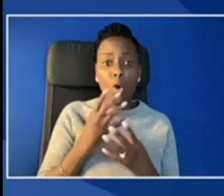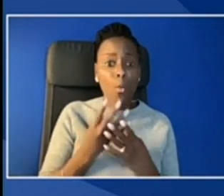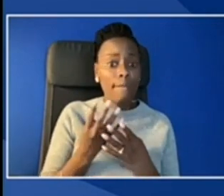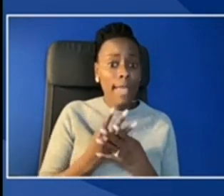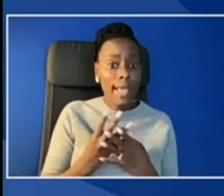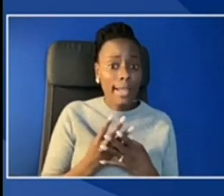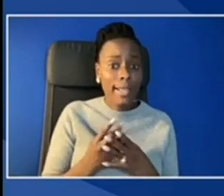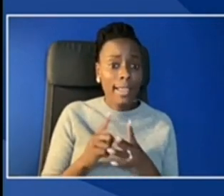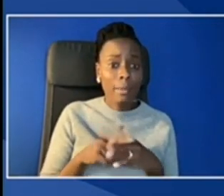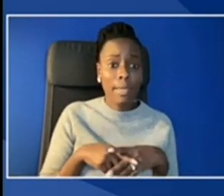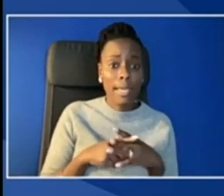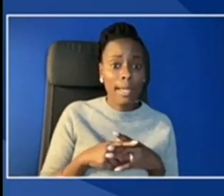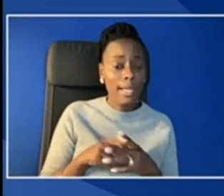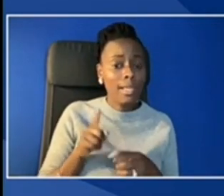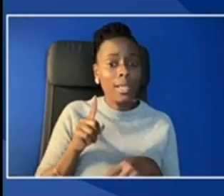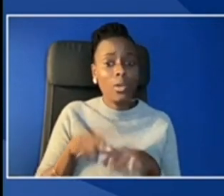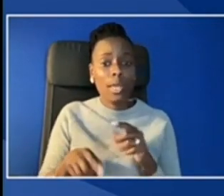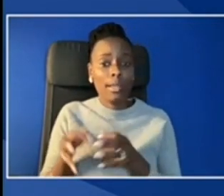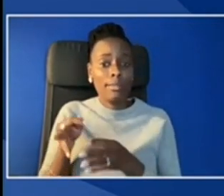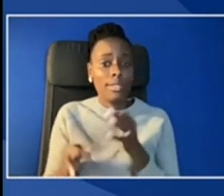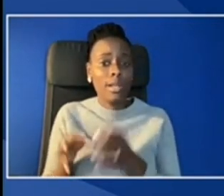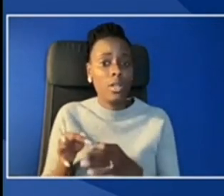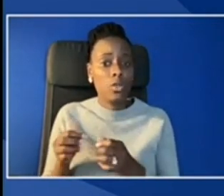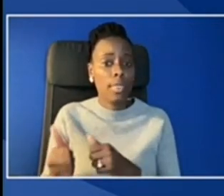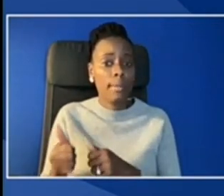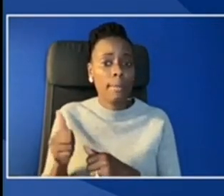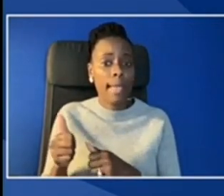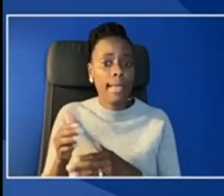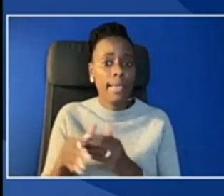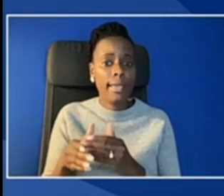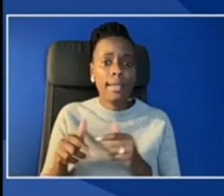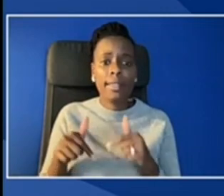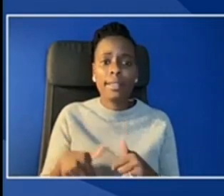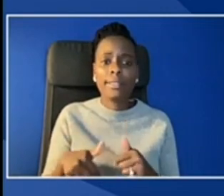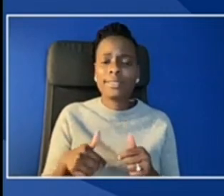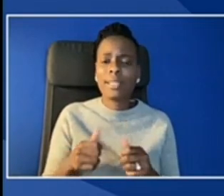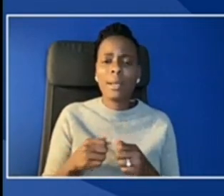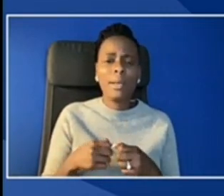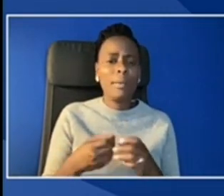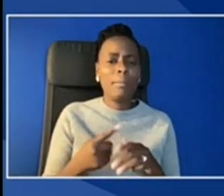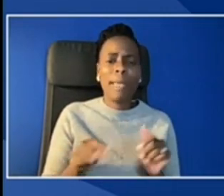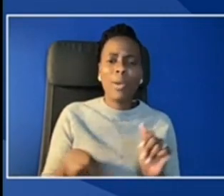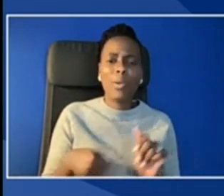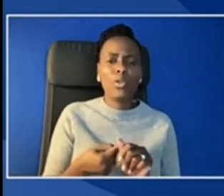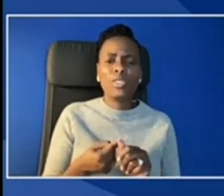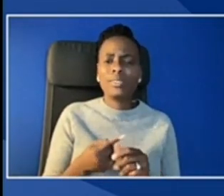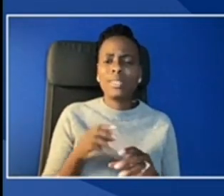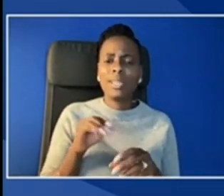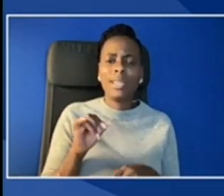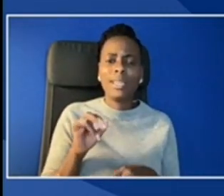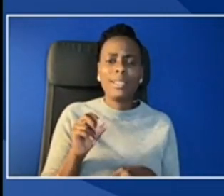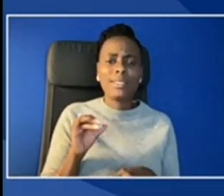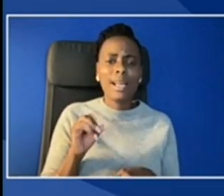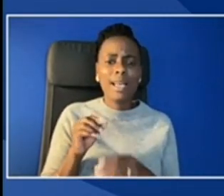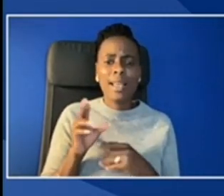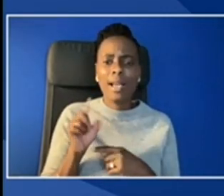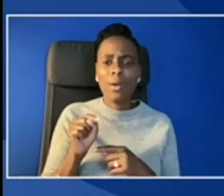judgments on the back end. This is a backwards and inside out way of doing business. Unfortunately, the current policies still